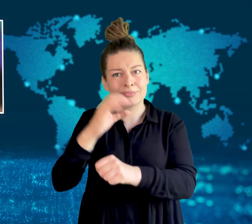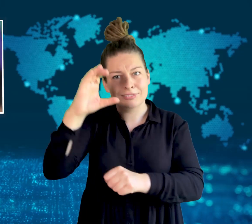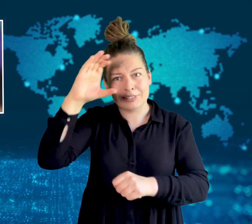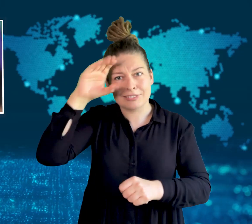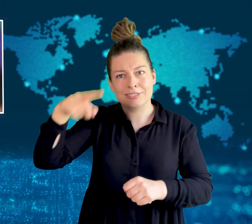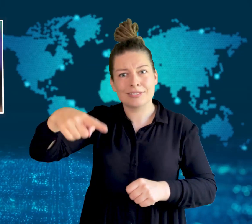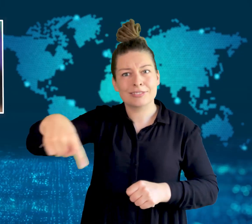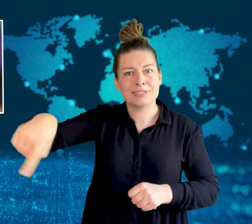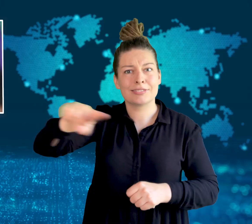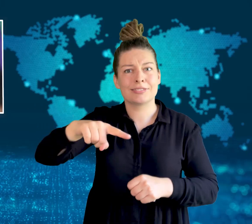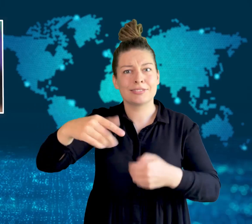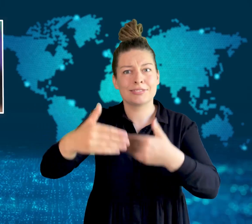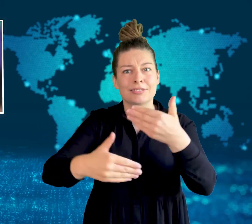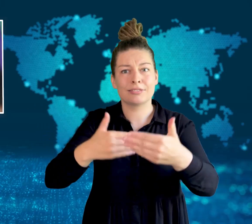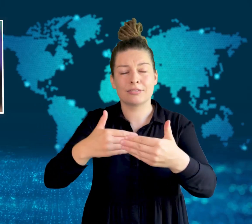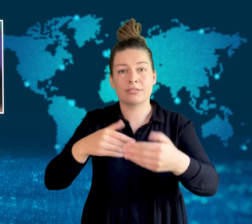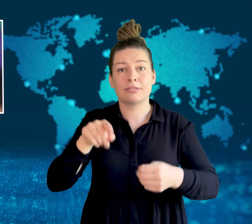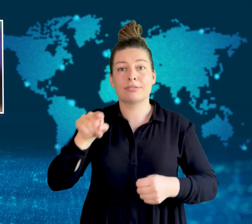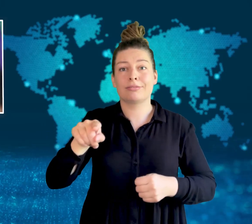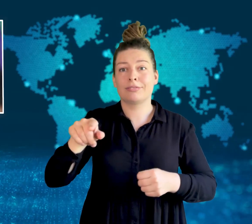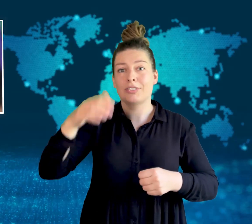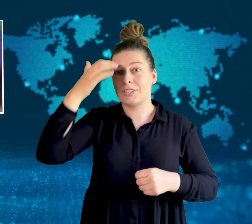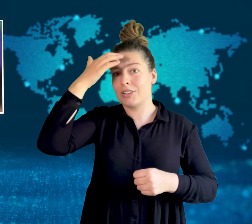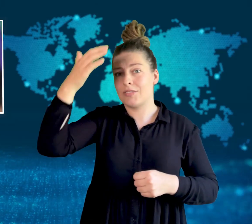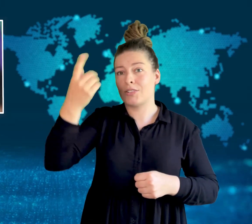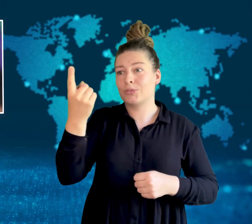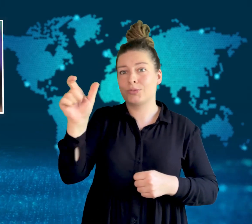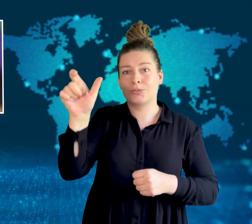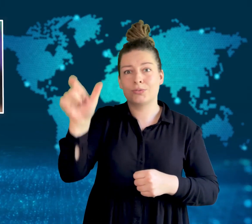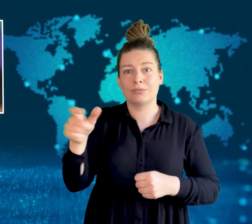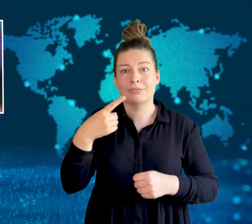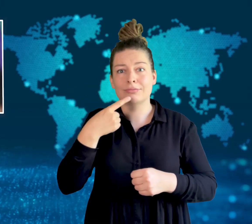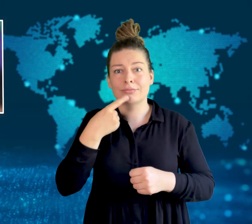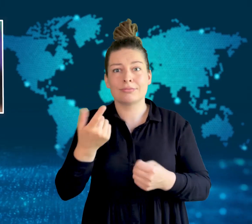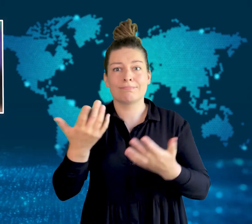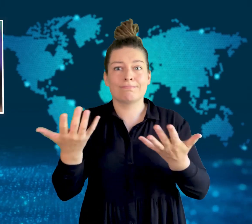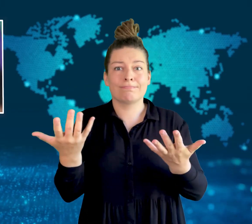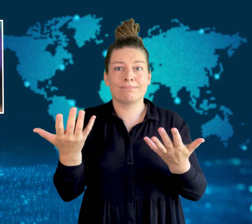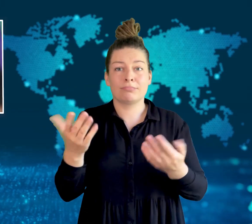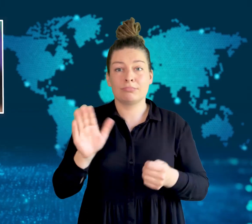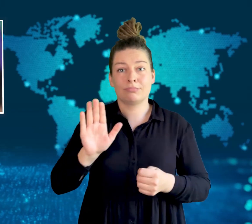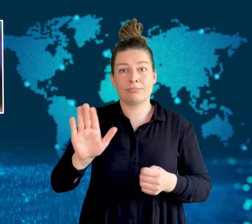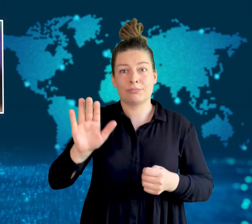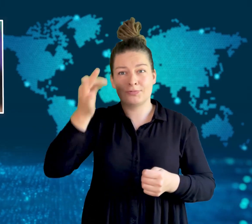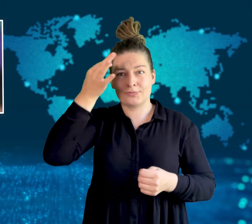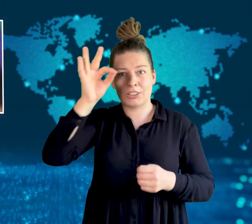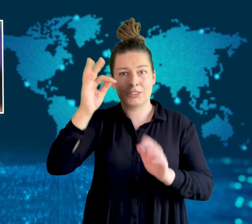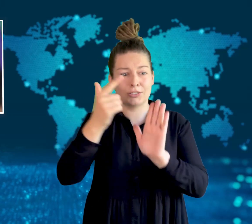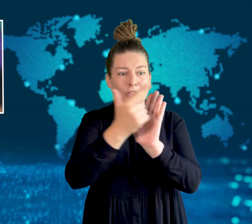the country was not sanctioning protests or against ideas.